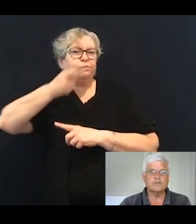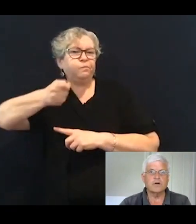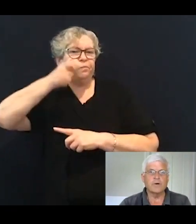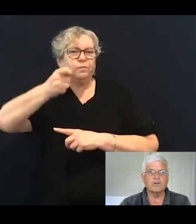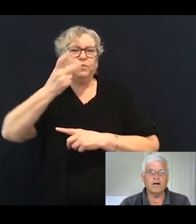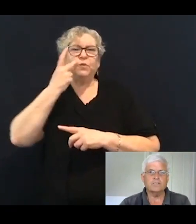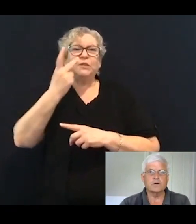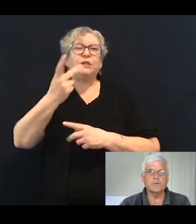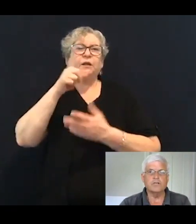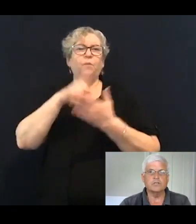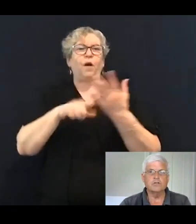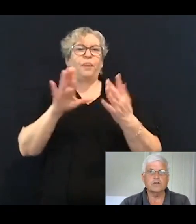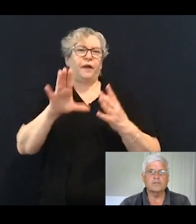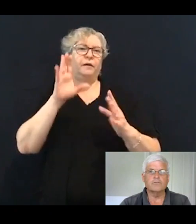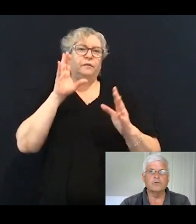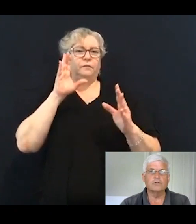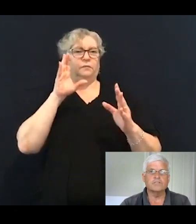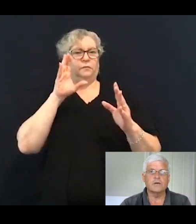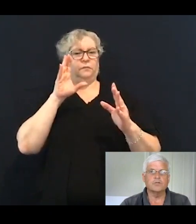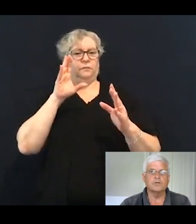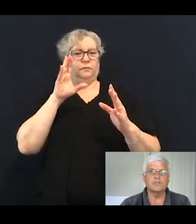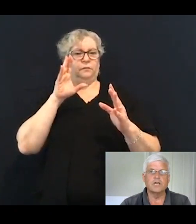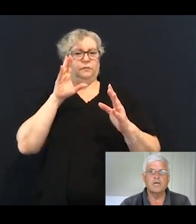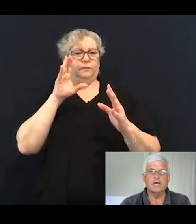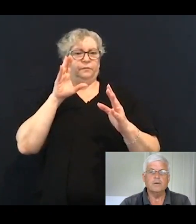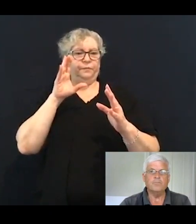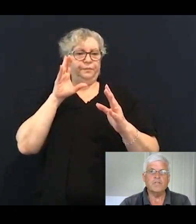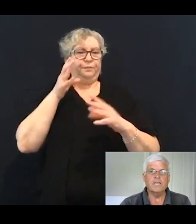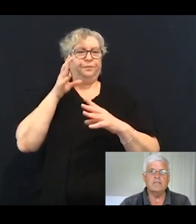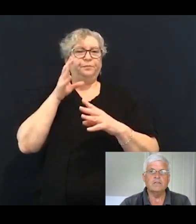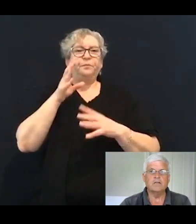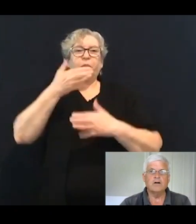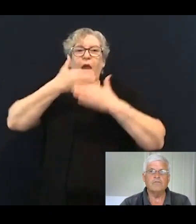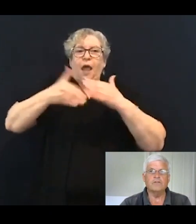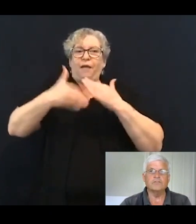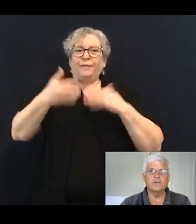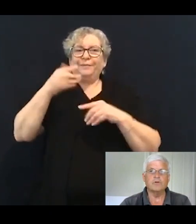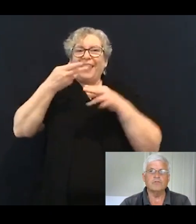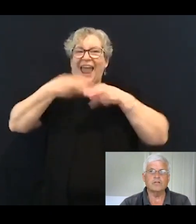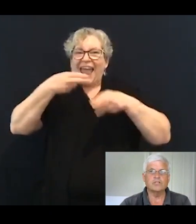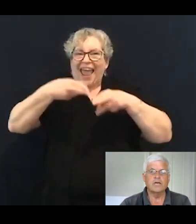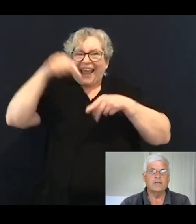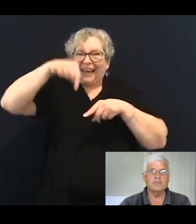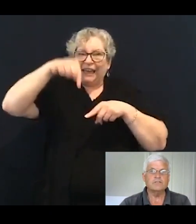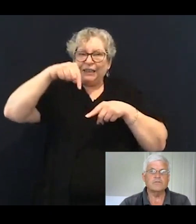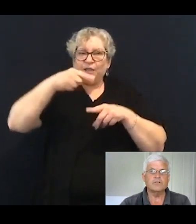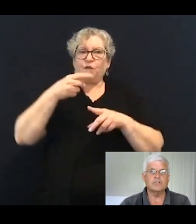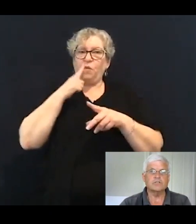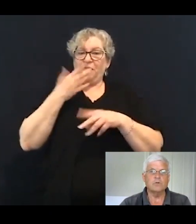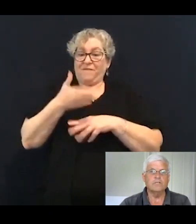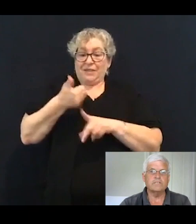to look at the photoreceptors in the larvae of a zebrafish. This is a fish that's only seven days old.